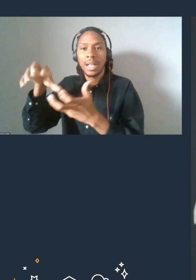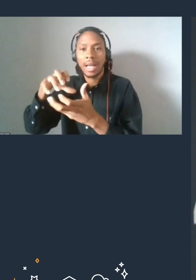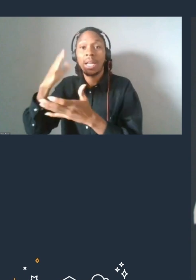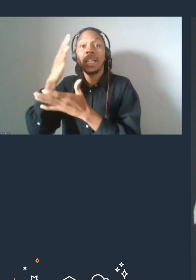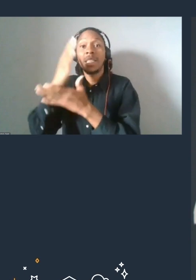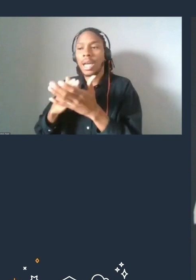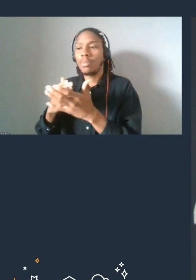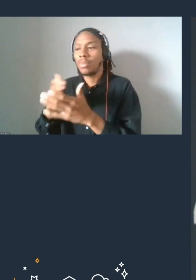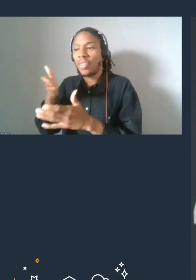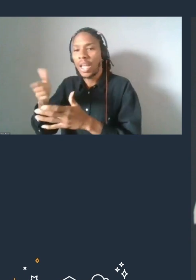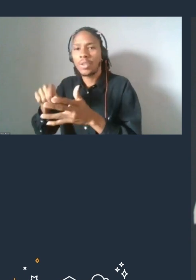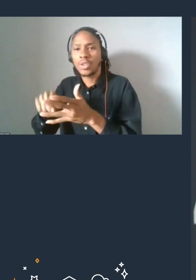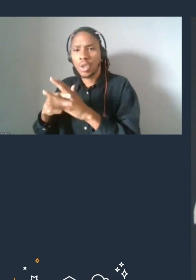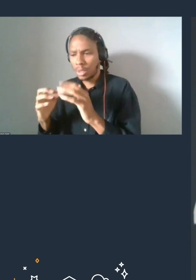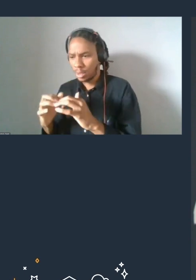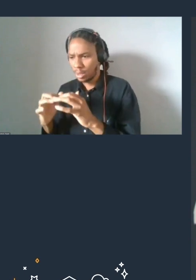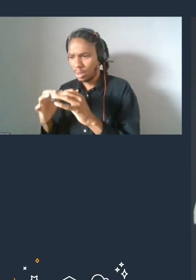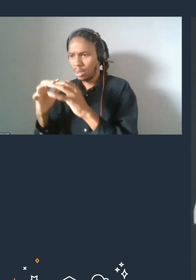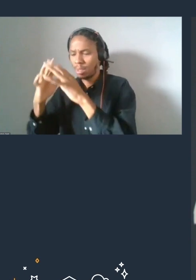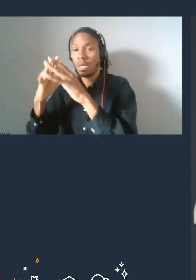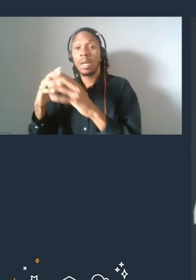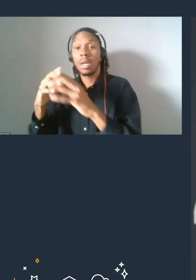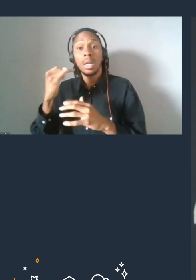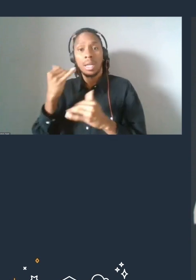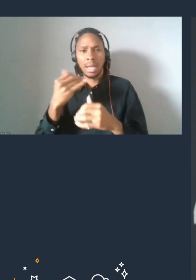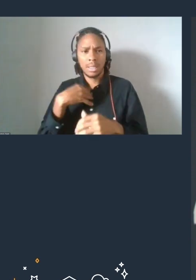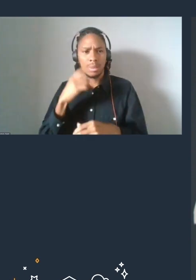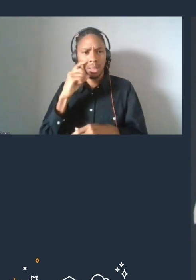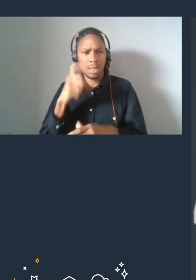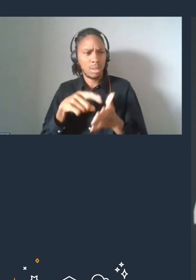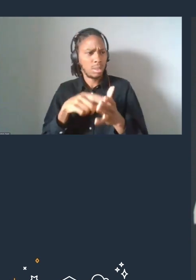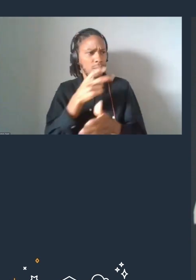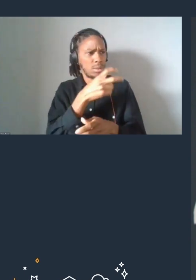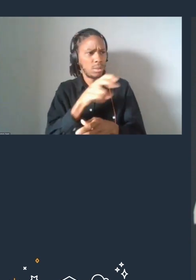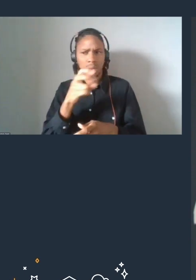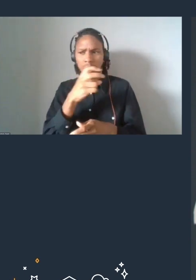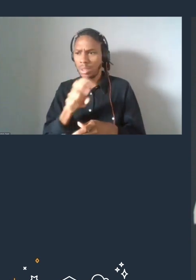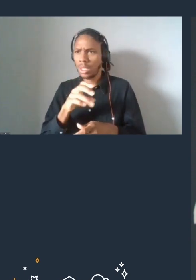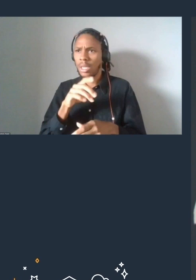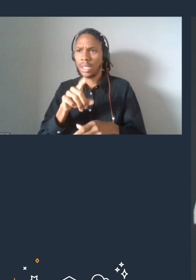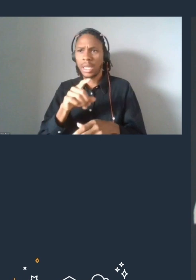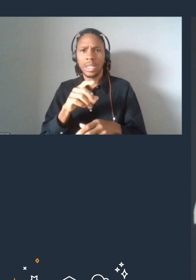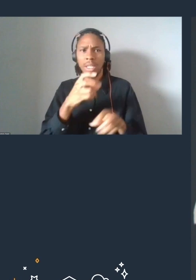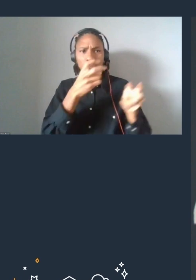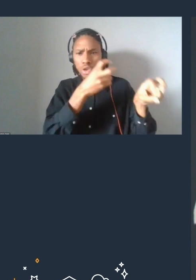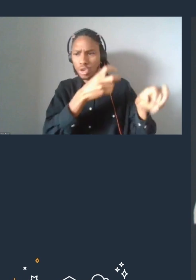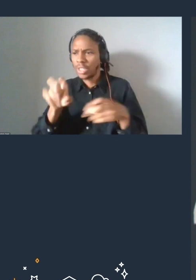As a result of this shift, more and more customer workloads are moving to Amazon S3.